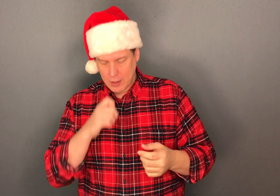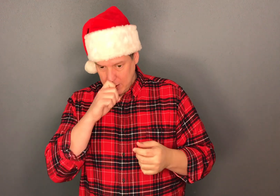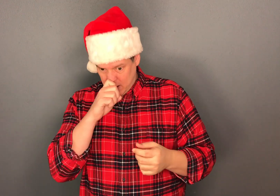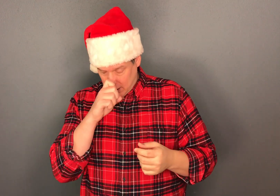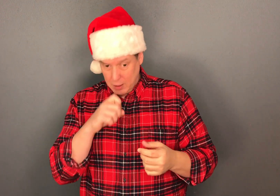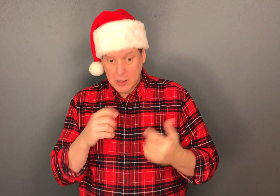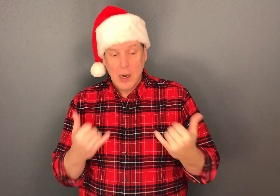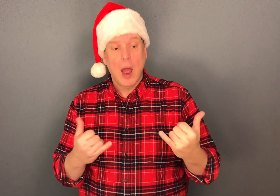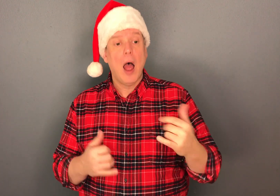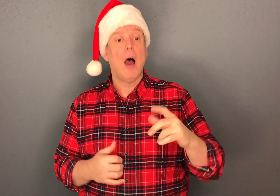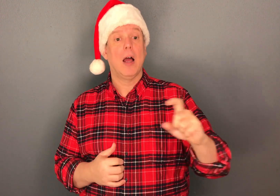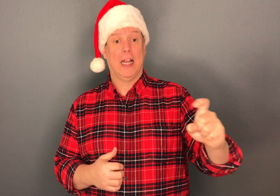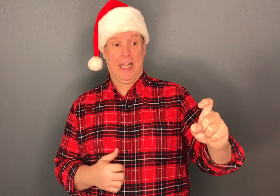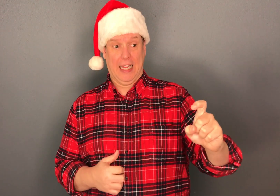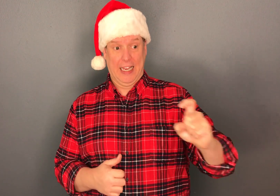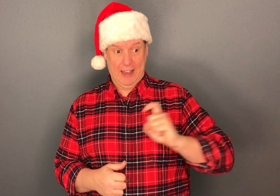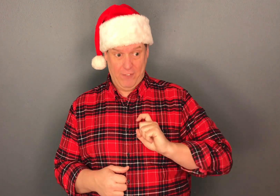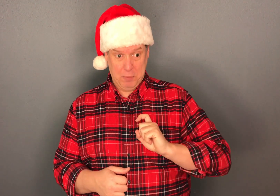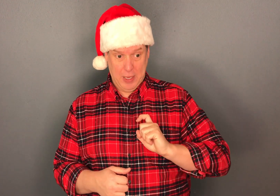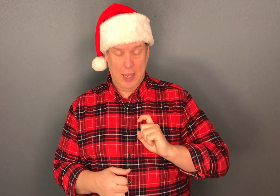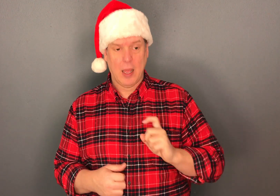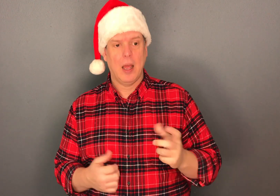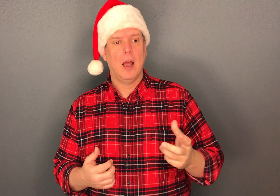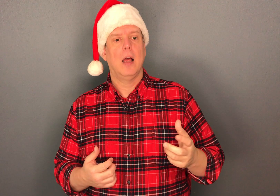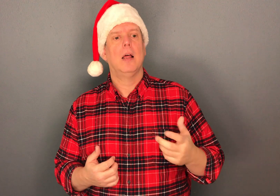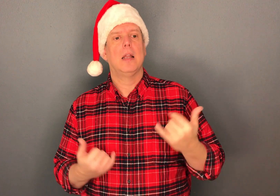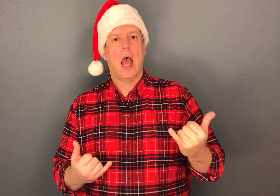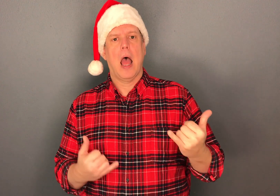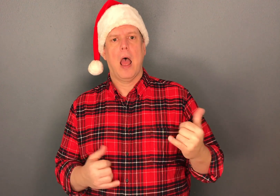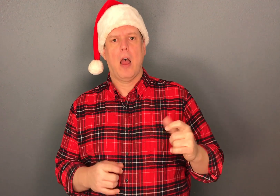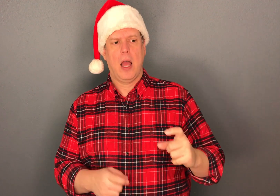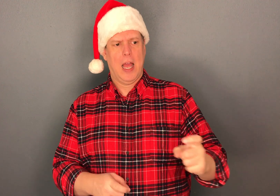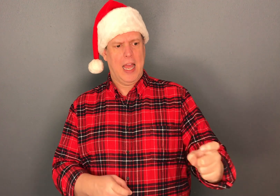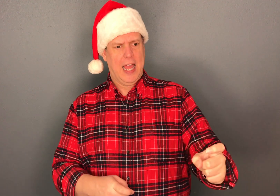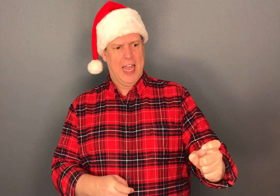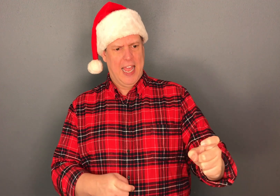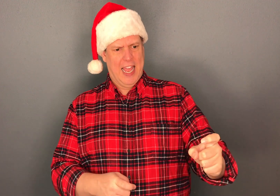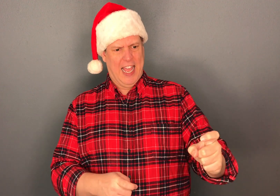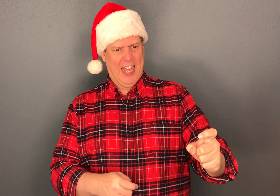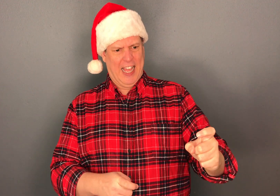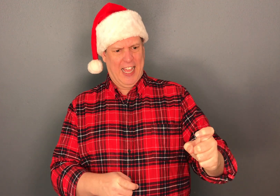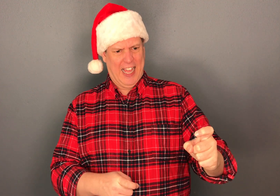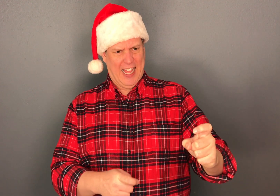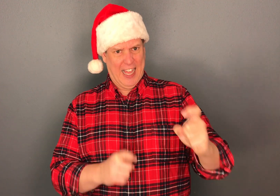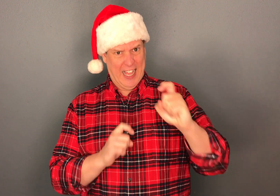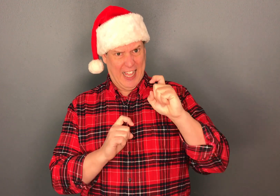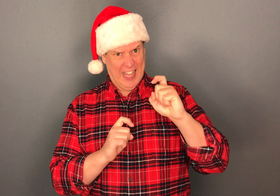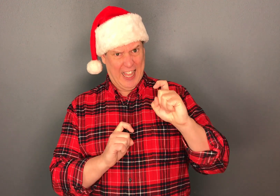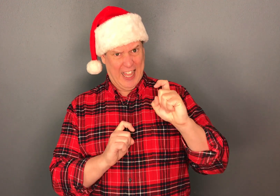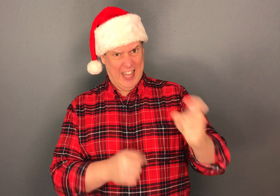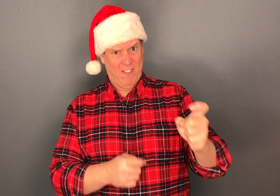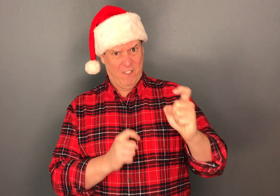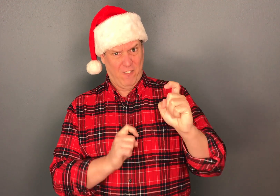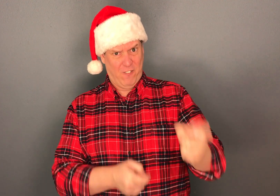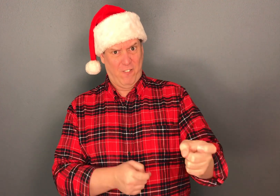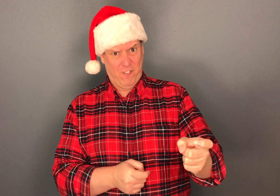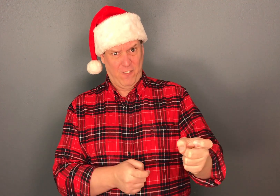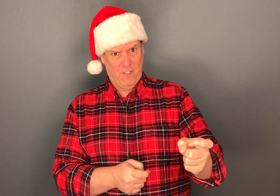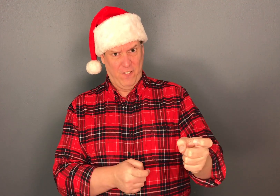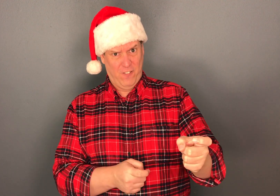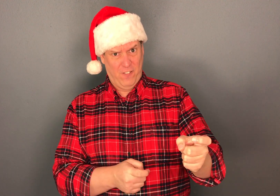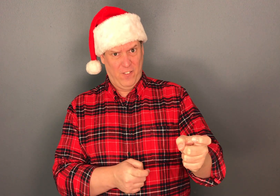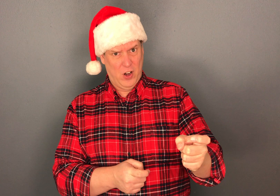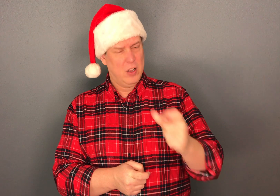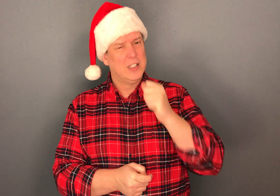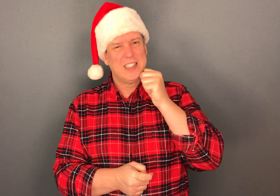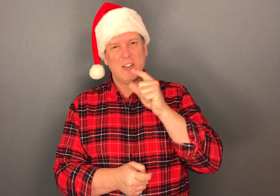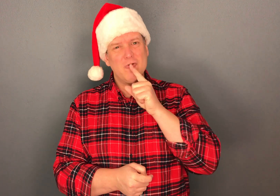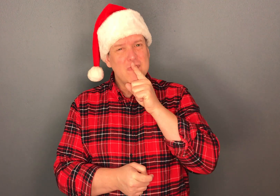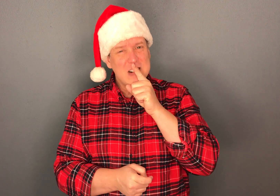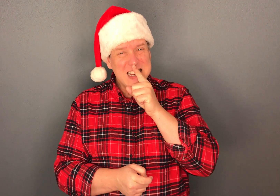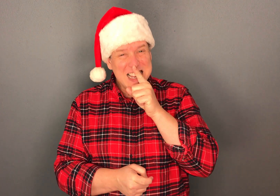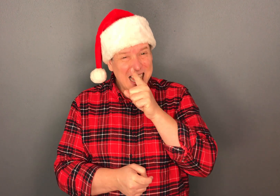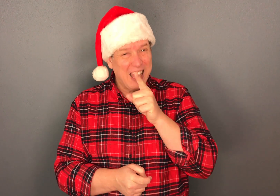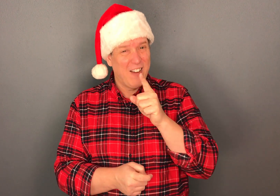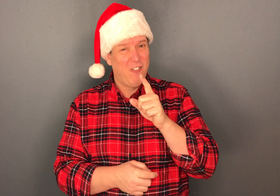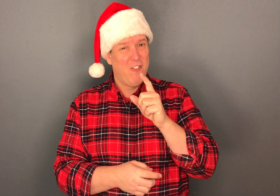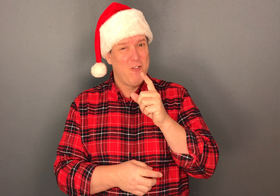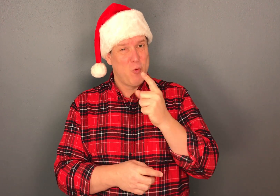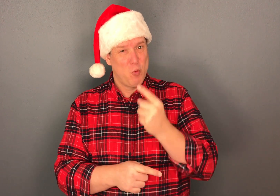"GIVE ME" so how does that work then? Do you do it twice for a gift?